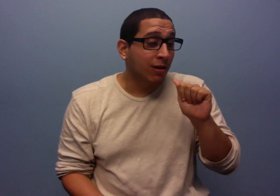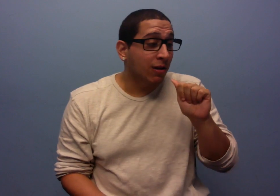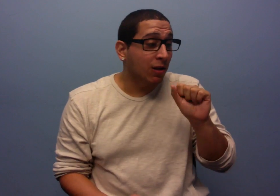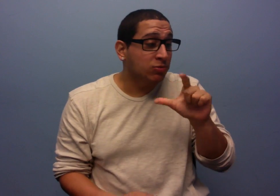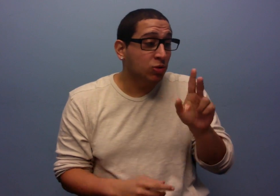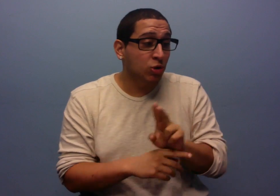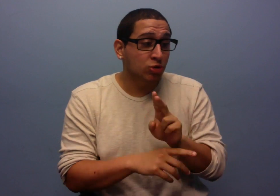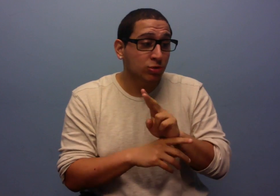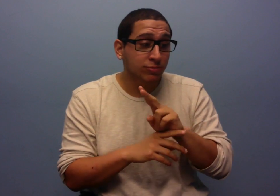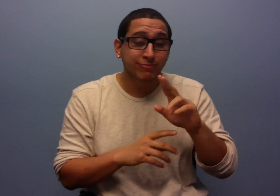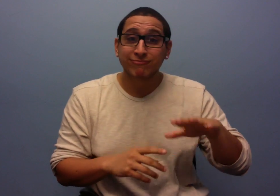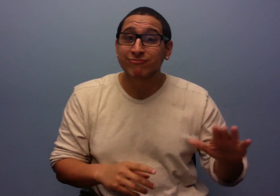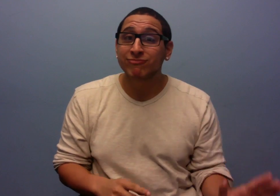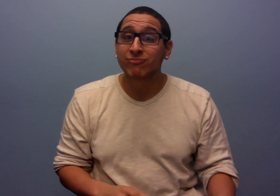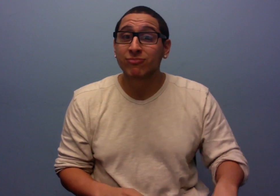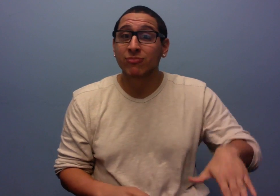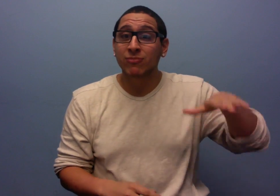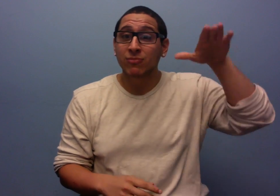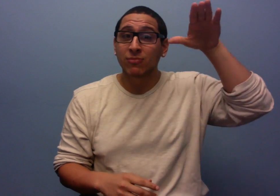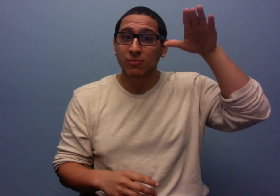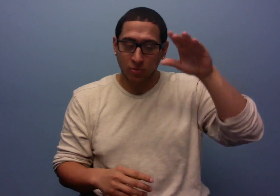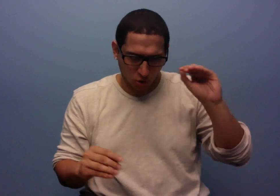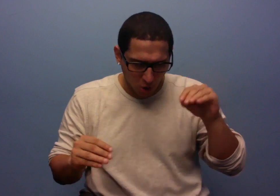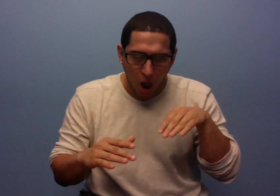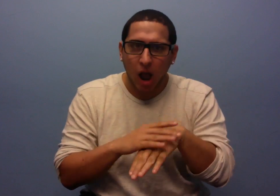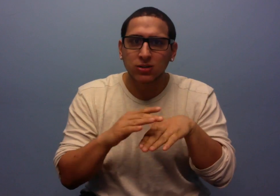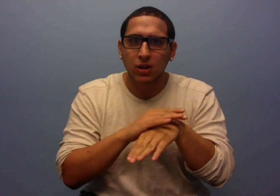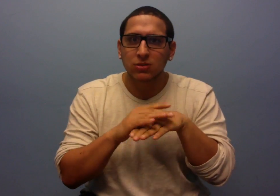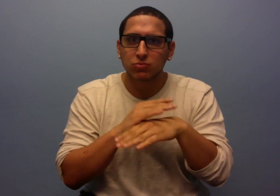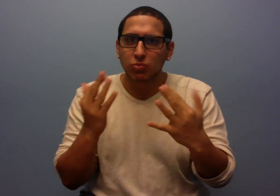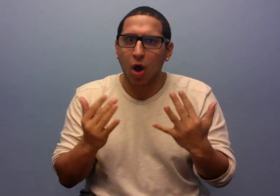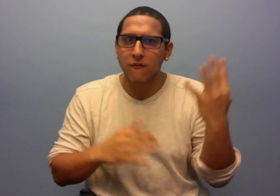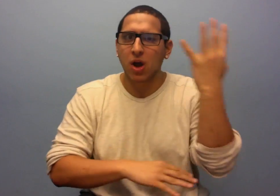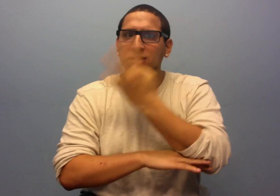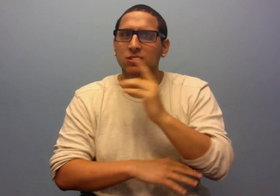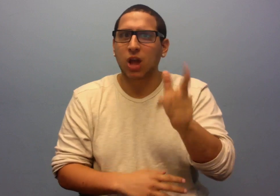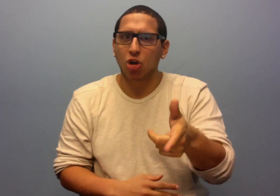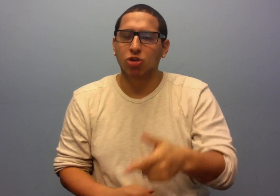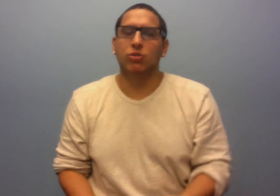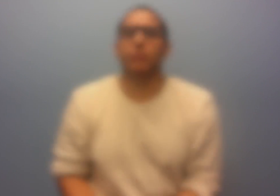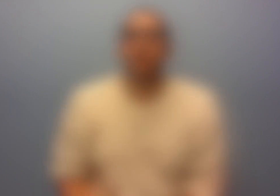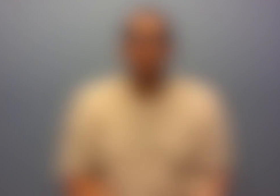ASL users don’t have access to their native language at all at this time. [waiting 4 days later]